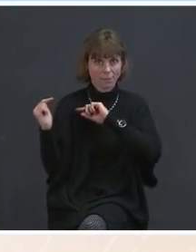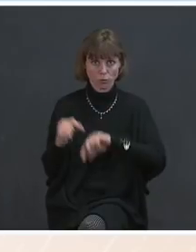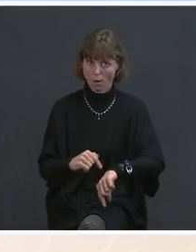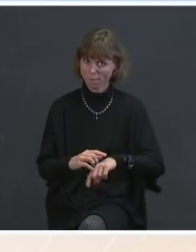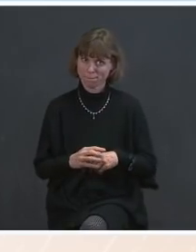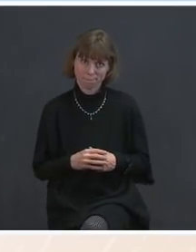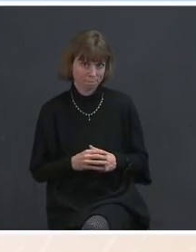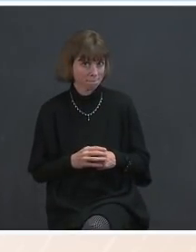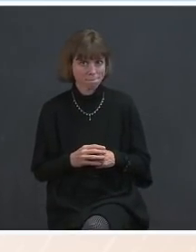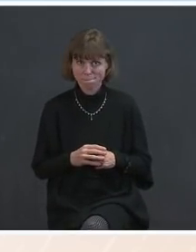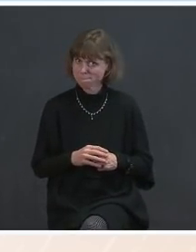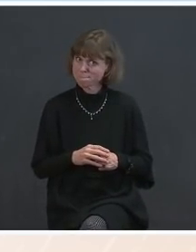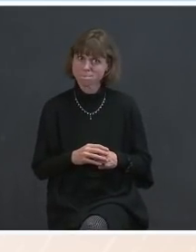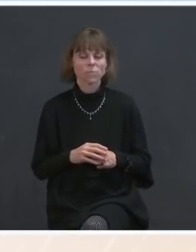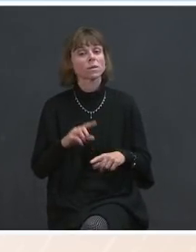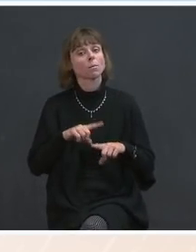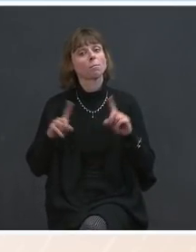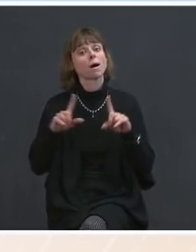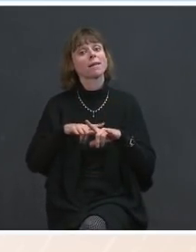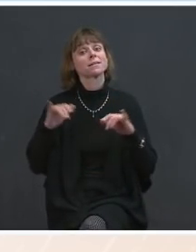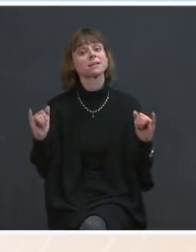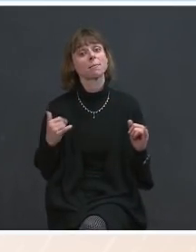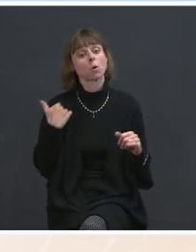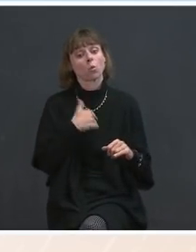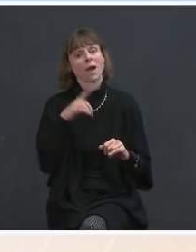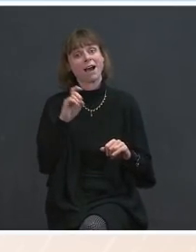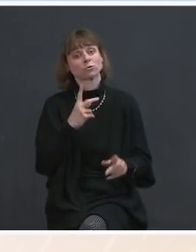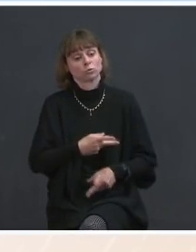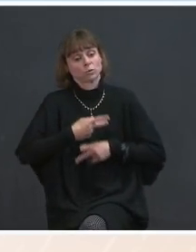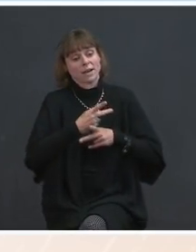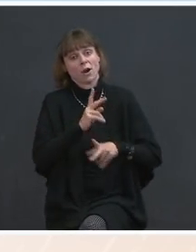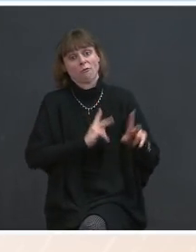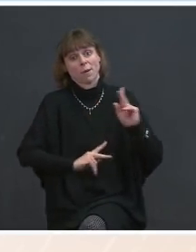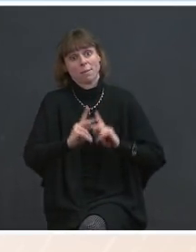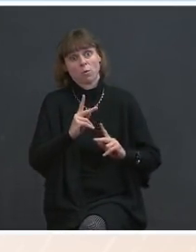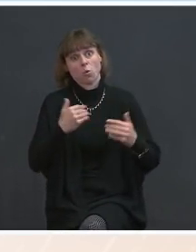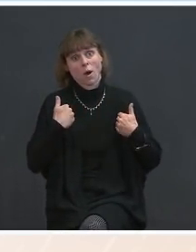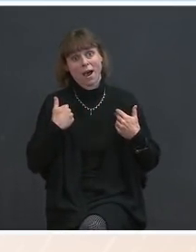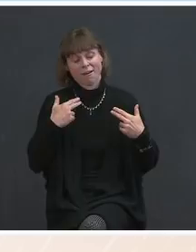that people are treated with humanity -- who are children, who are unaccompanied children.